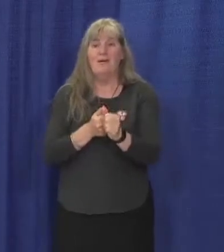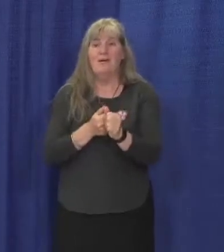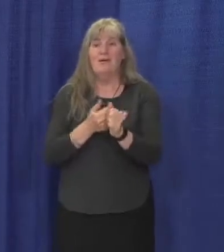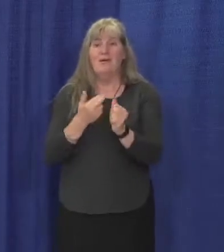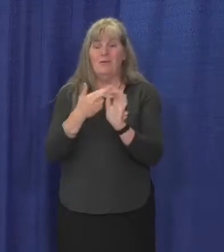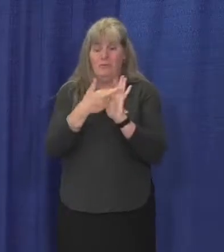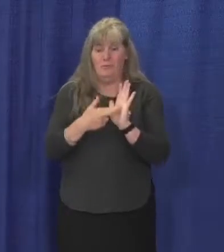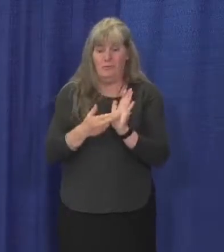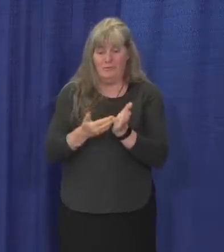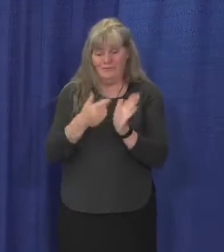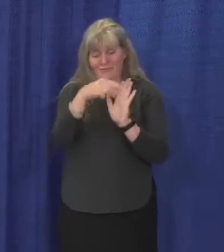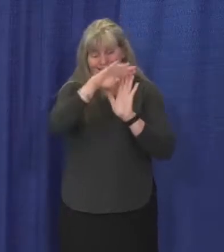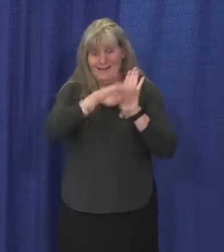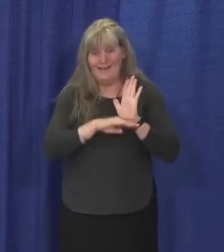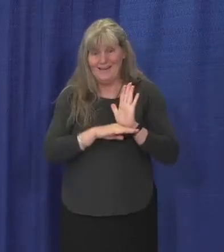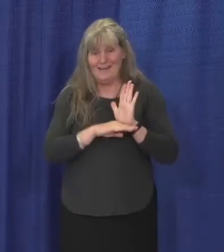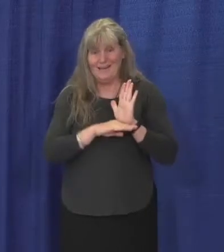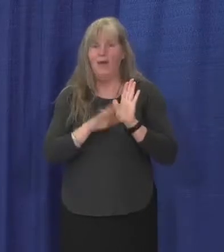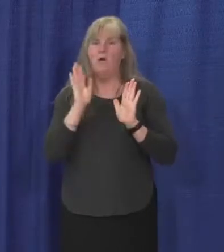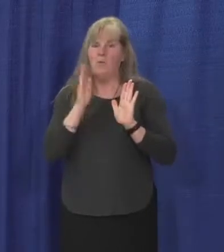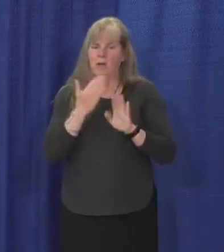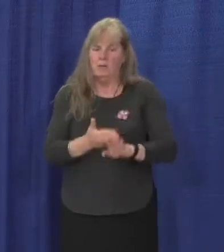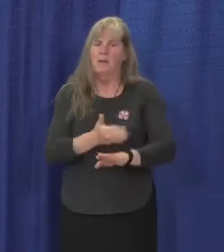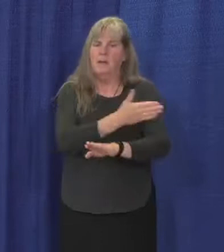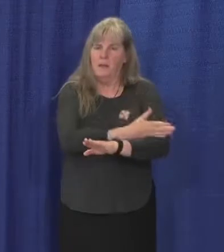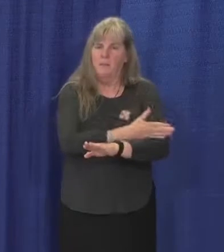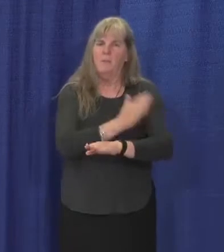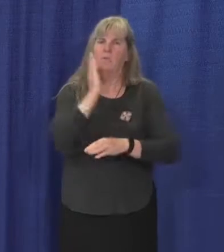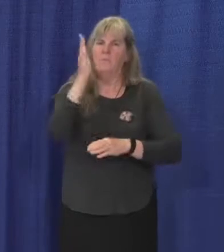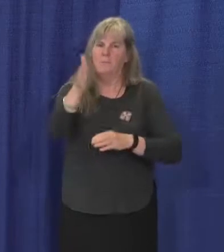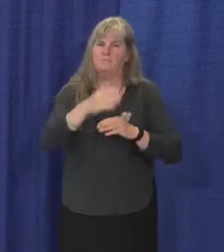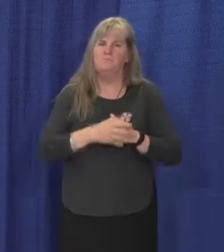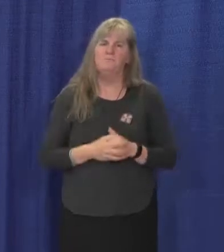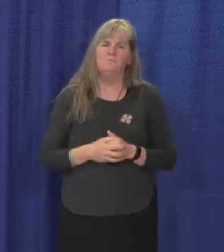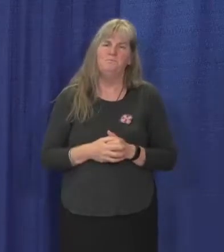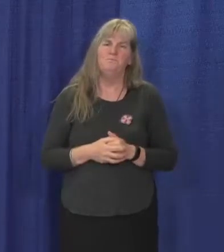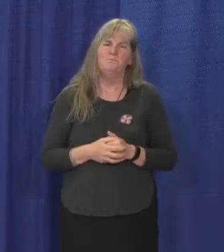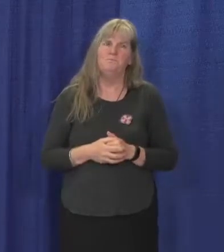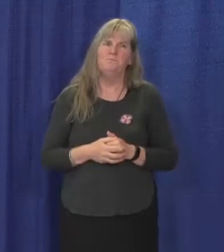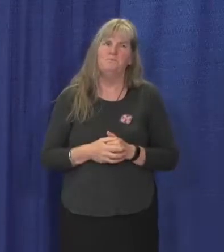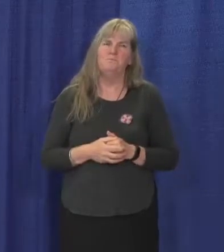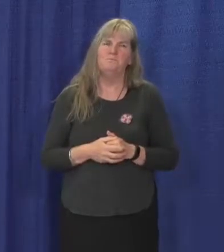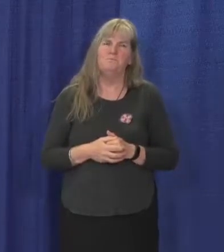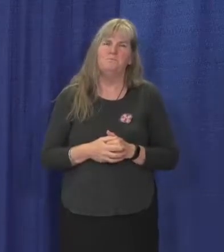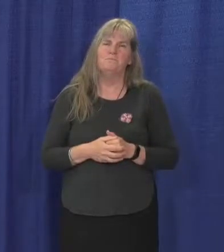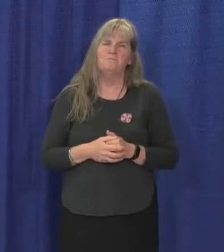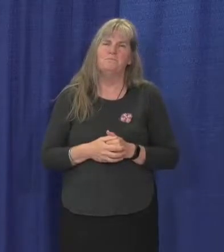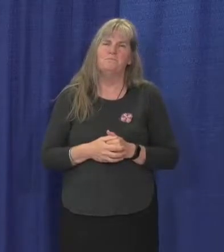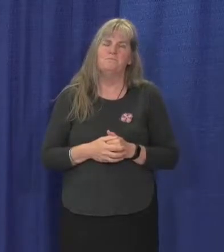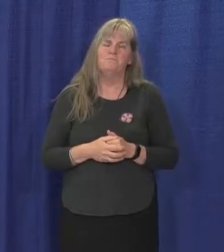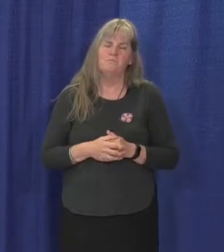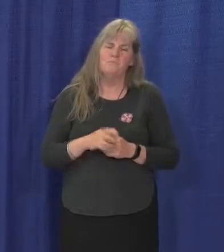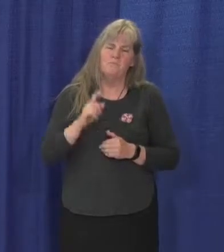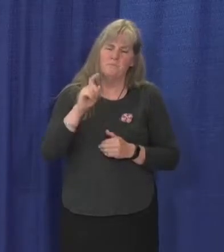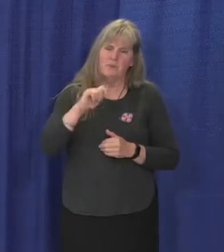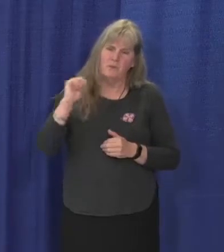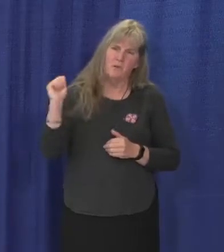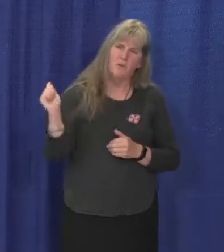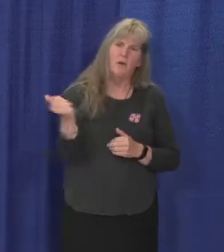When we follow the simple recommendations we will see changes for the better.